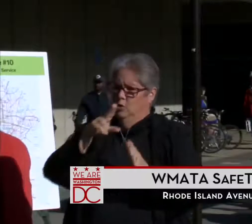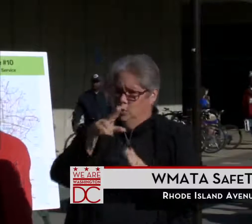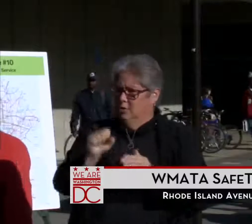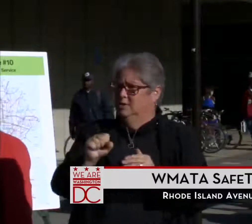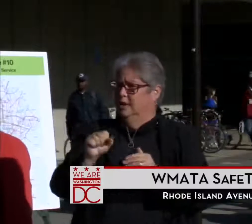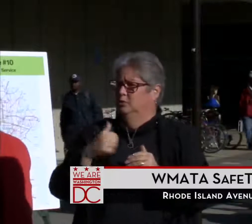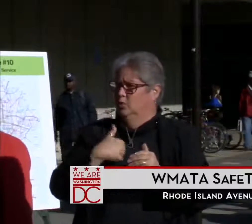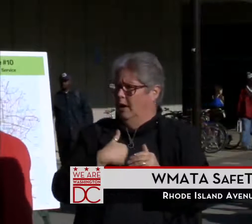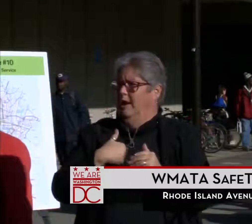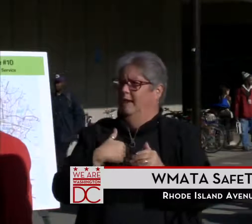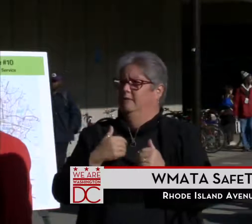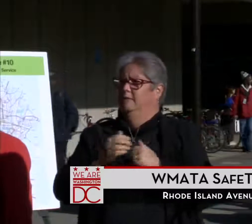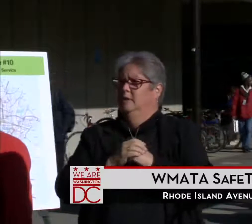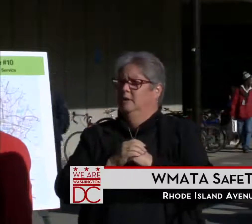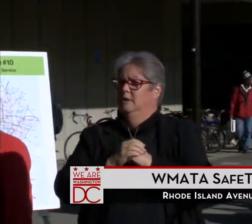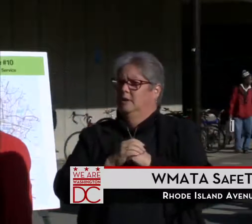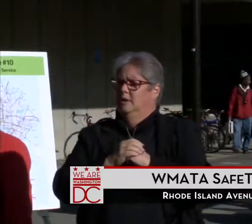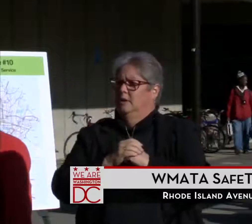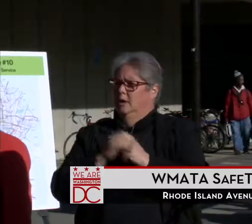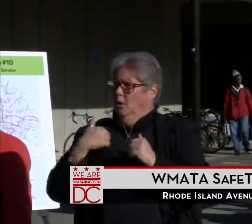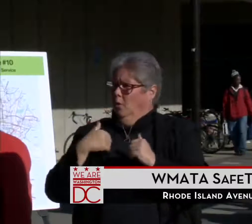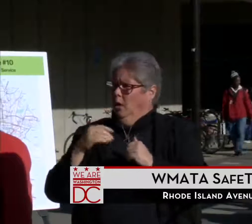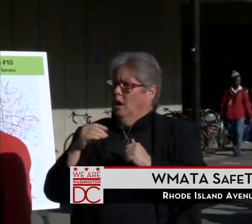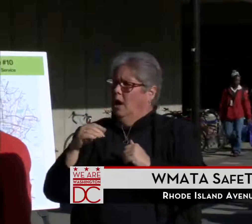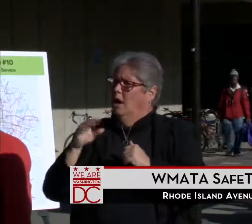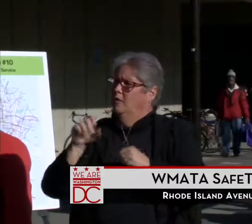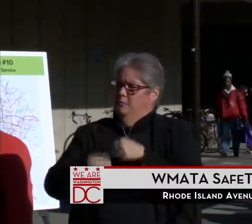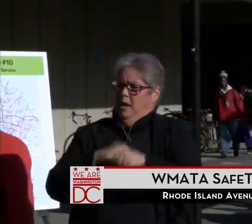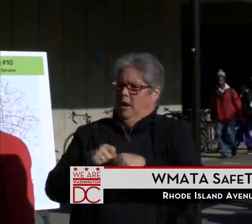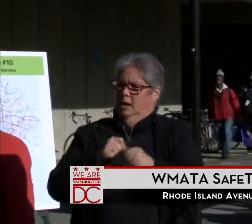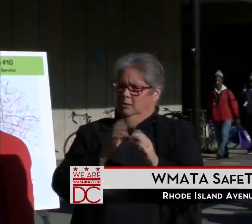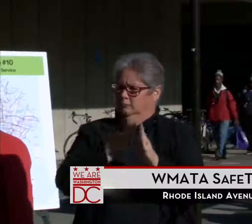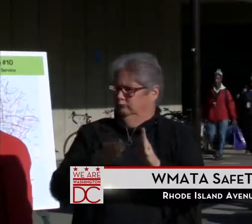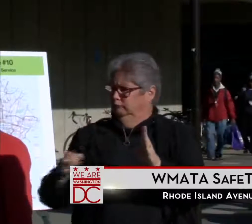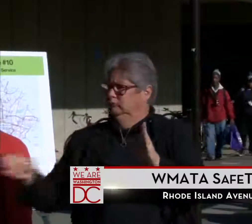SO WE WILL HAVE A BIKE CORRAL AVAILABLE IN THE EVENING HOURS